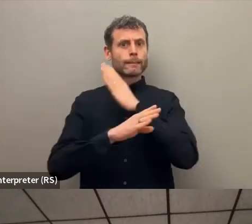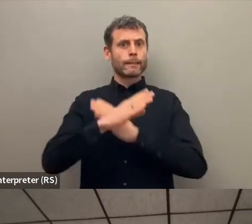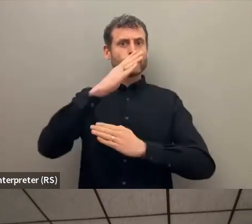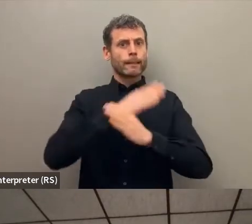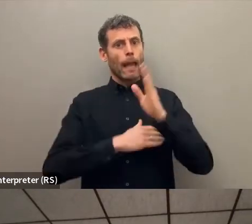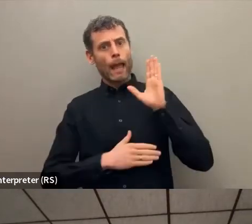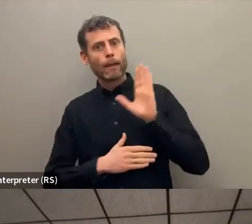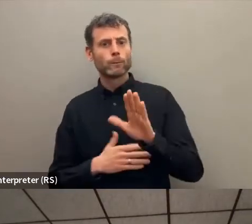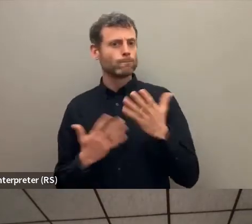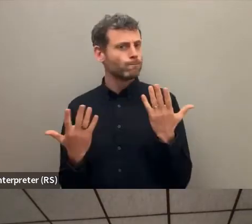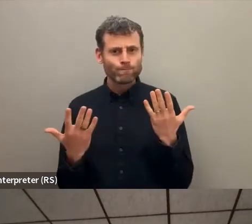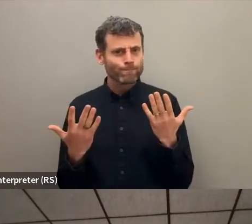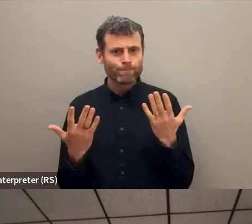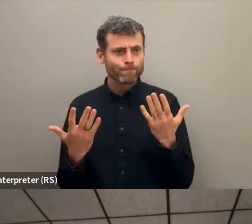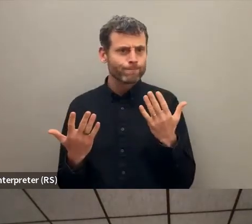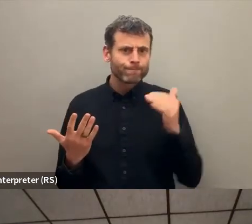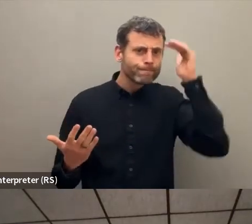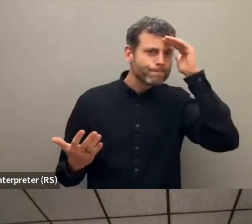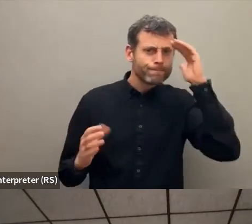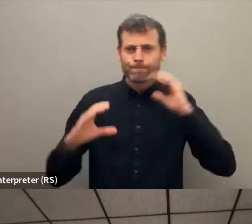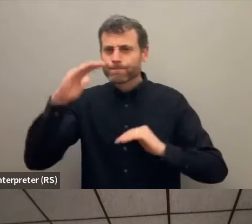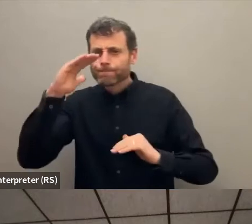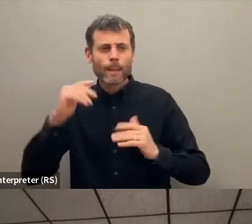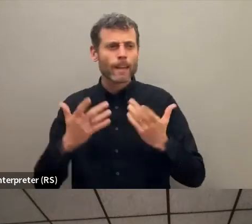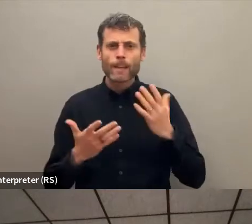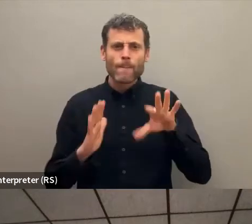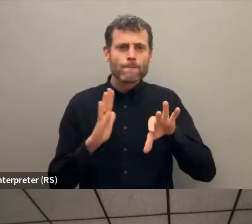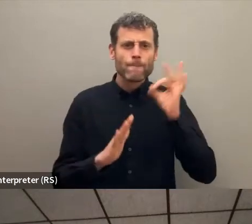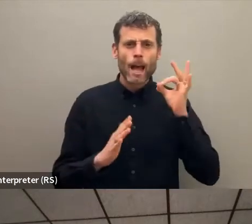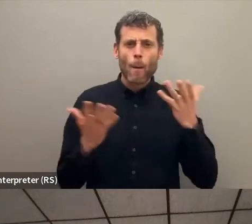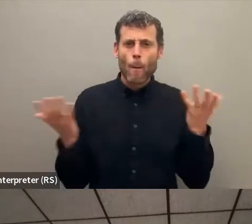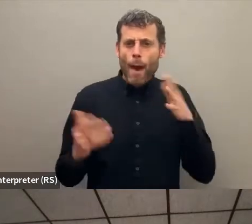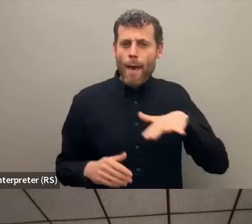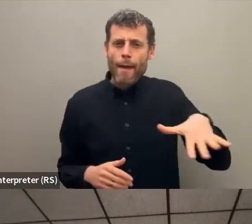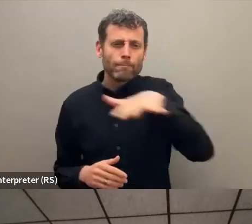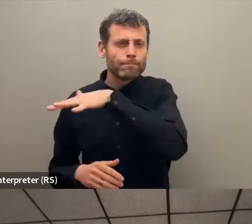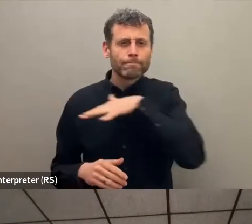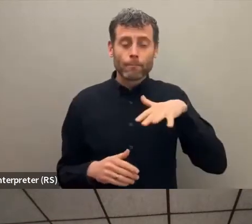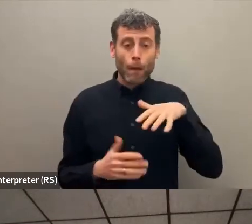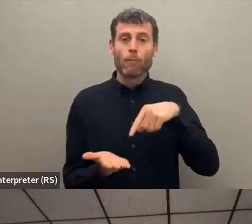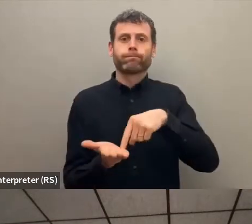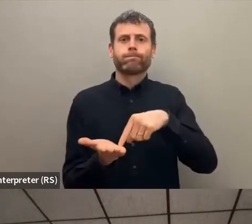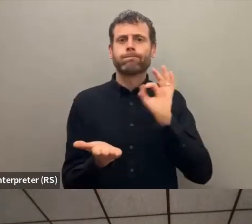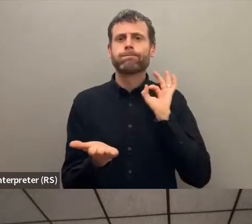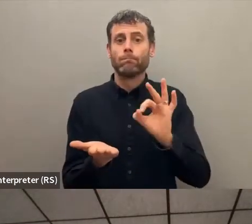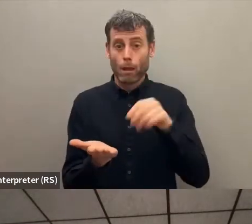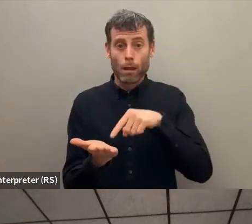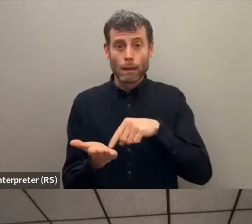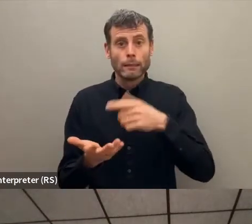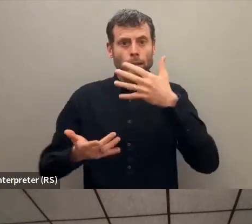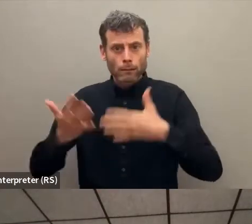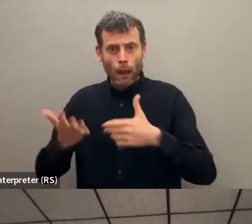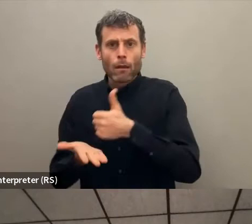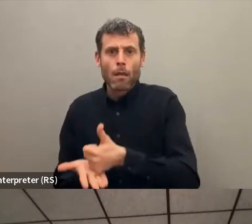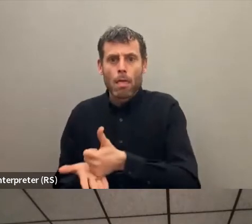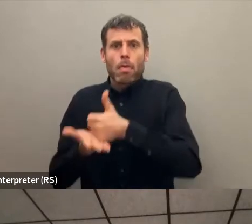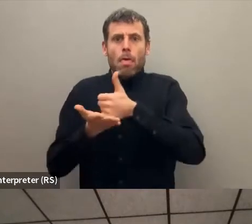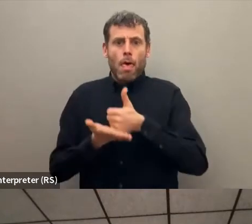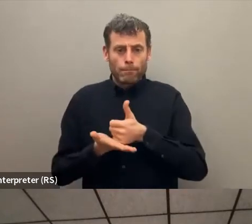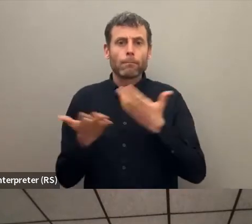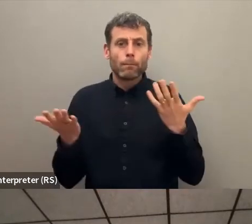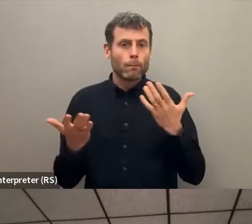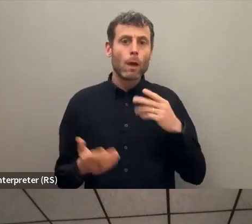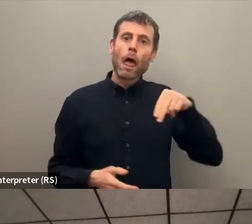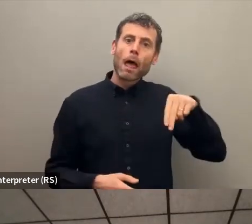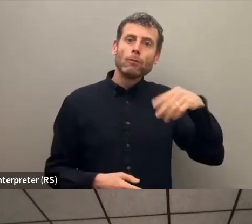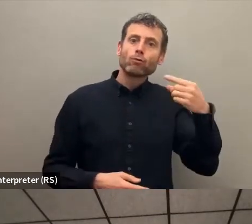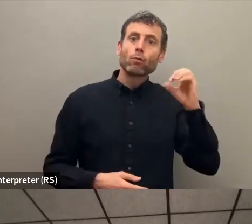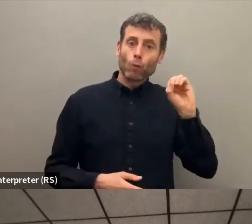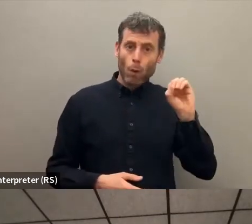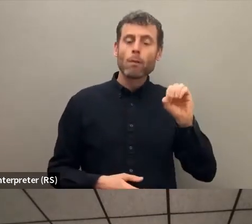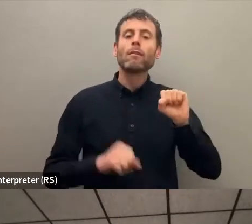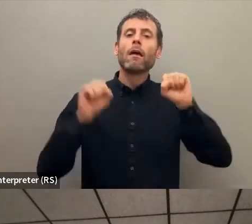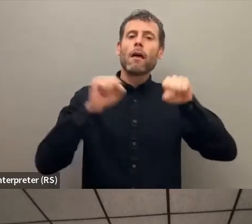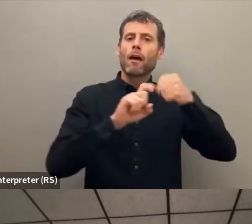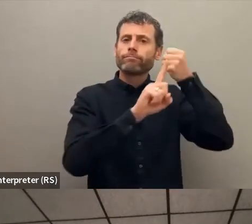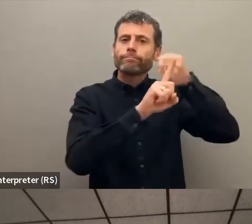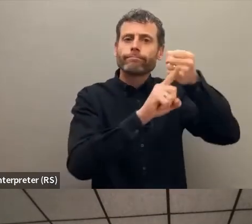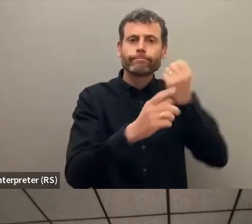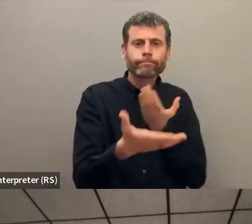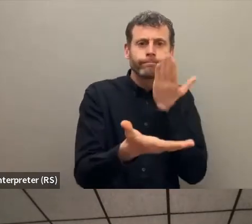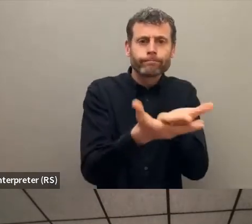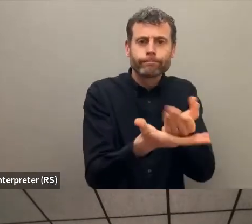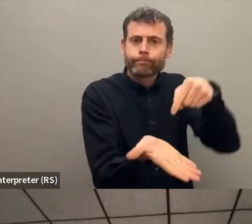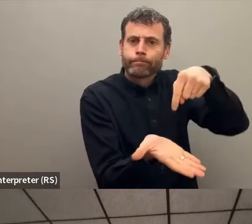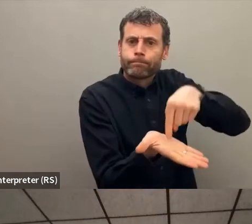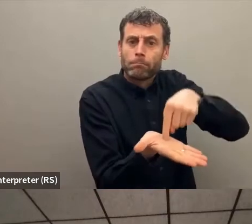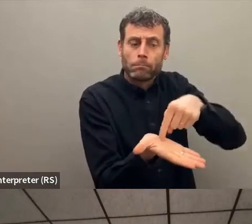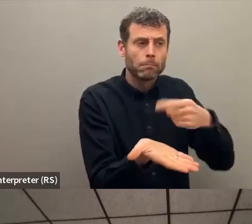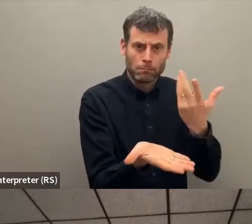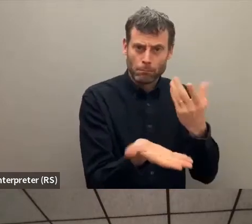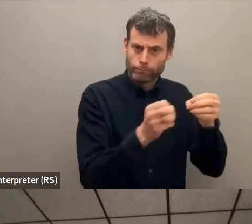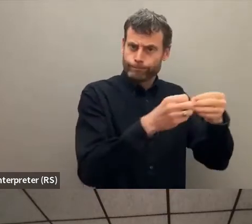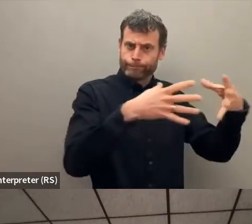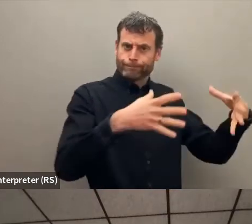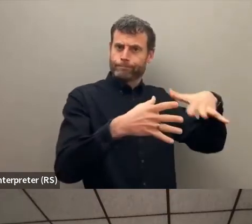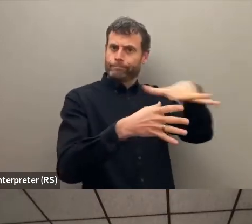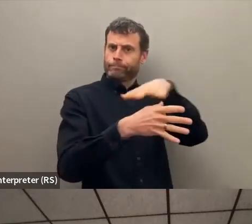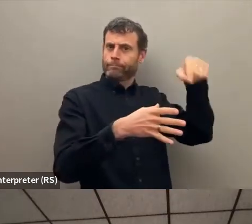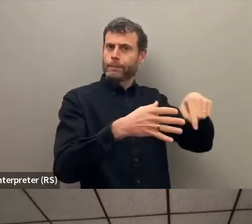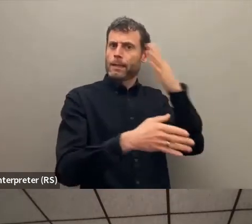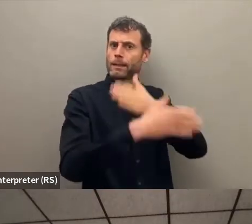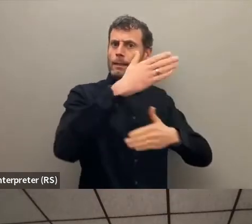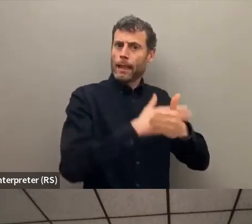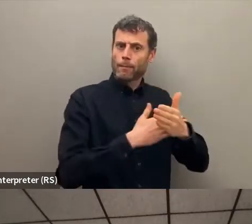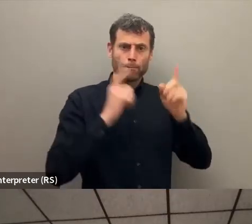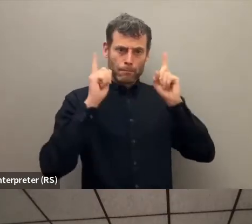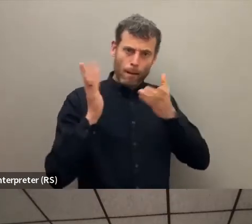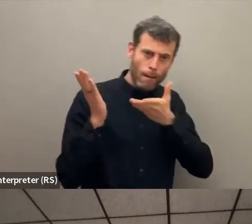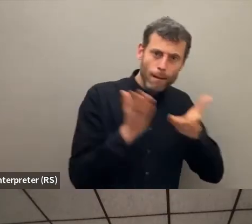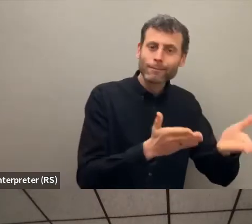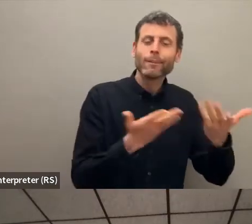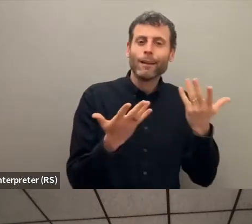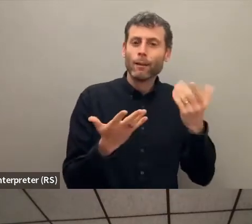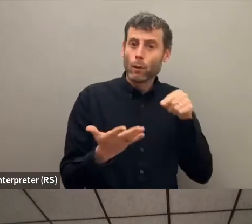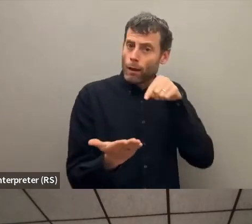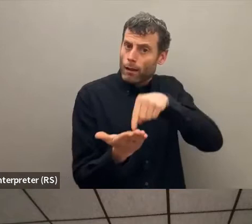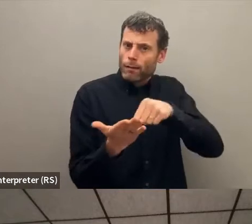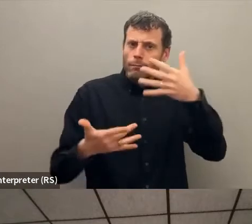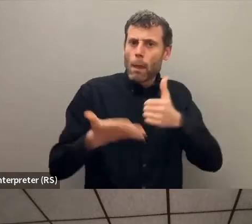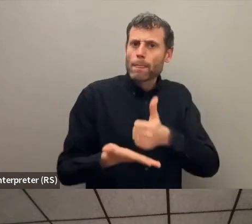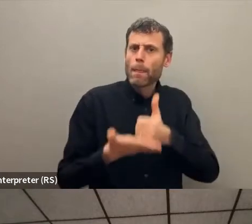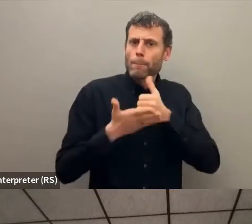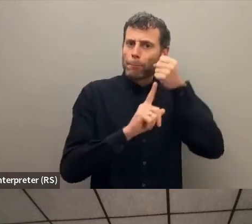Mohammed Ali Loutfy: sort of of data with the segregated levels that can be used in proposals projects and programs and persons with disabilities and their representative organizations often are excluded from data collection processes.